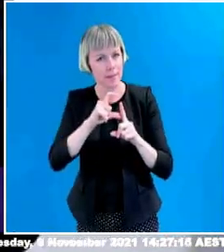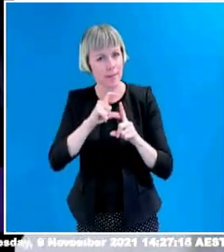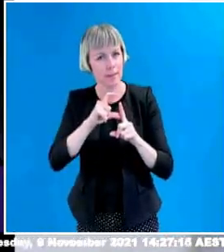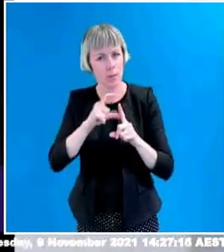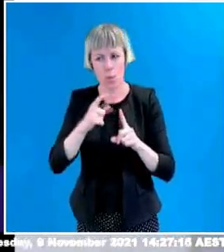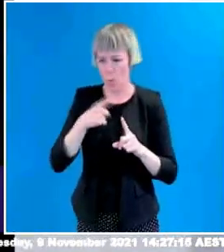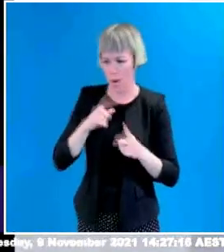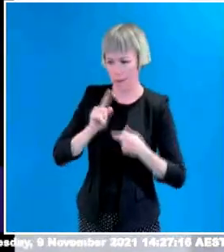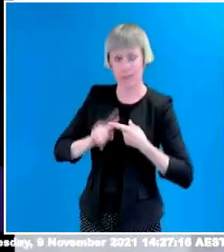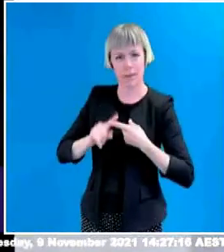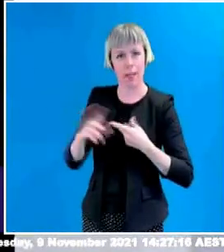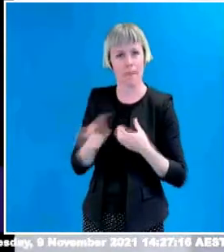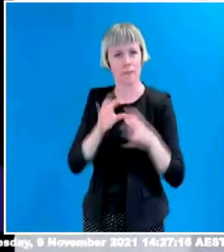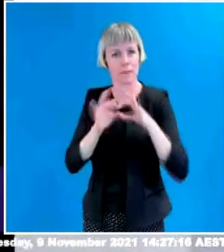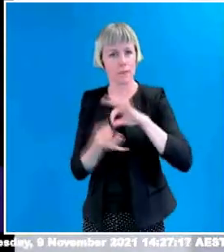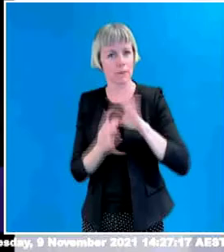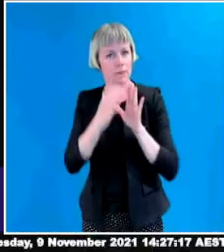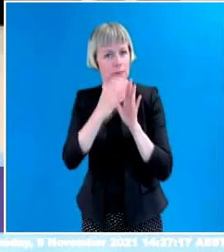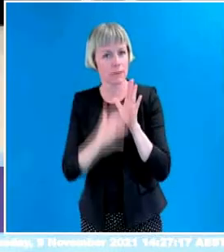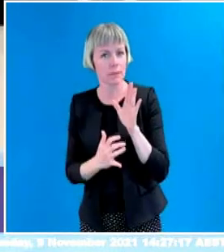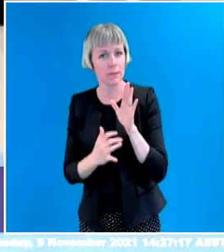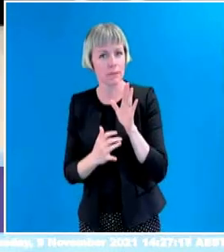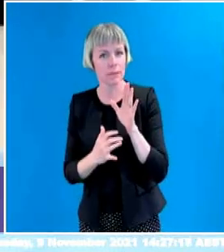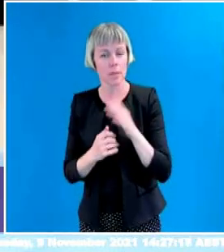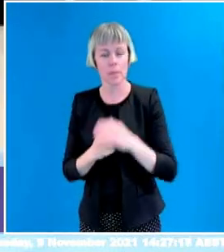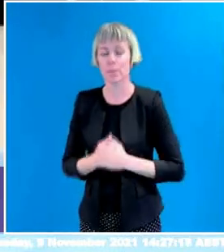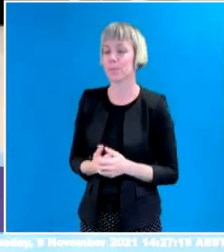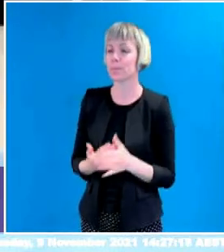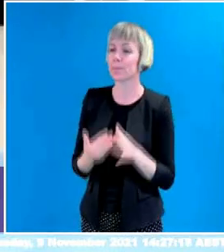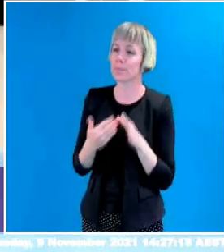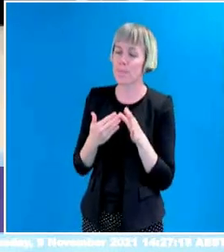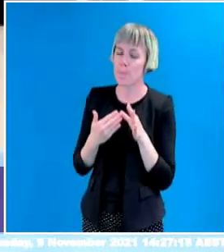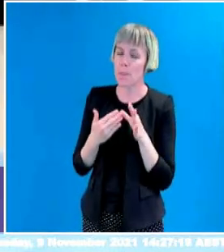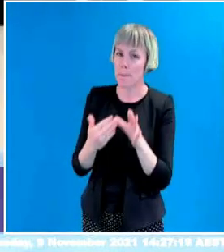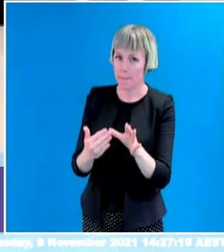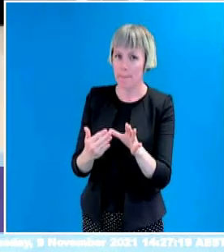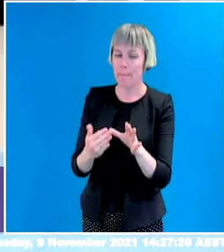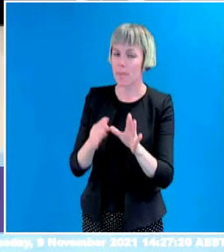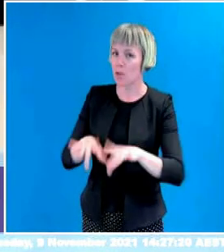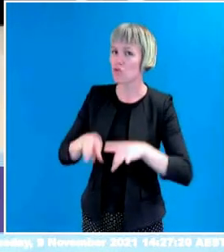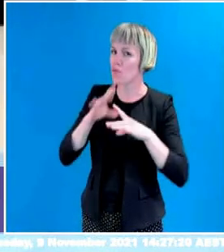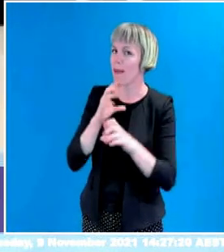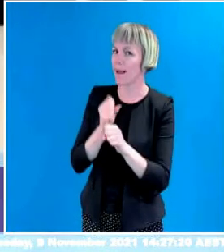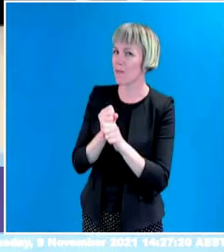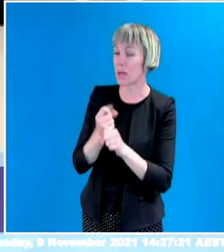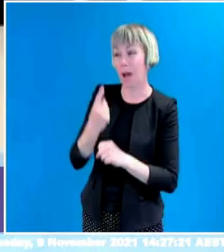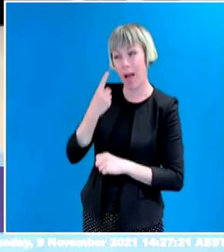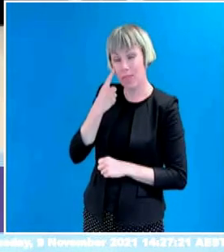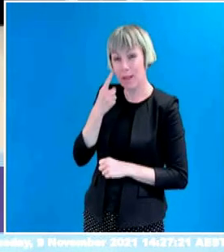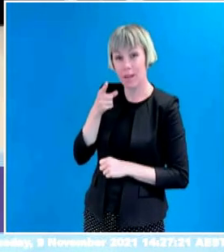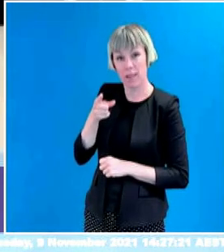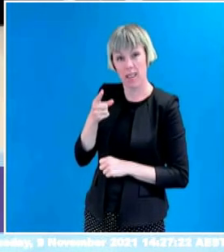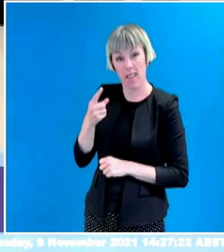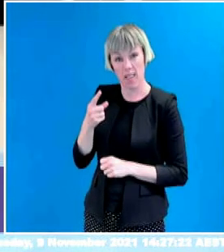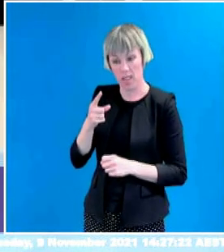I think the Commonwealth is of the view that they still stand and serve a purpose.